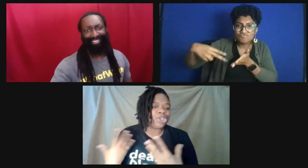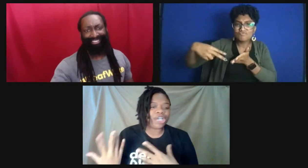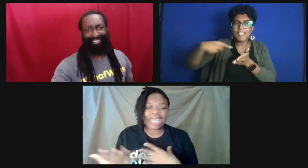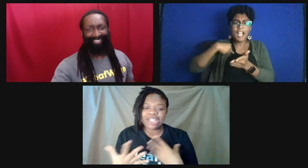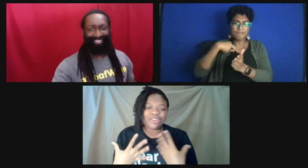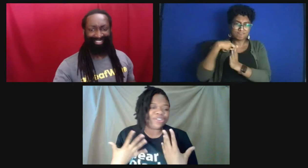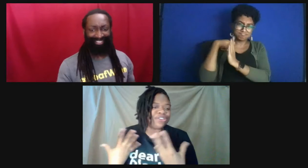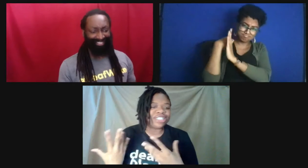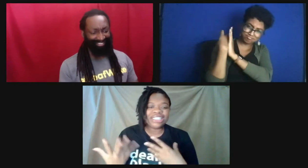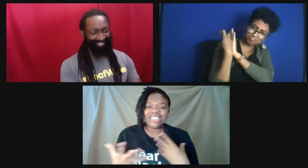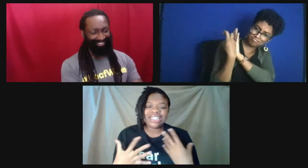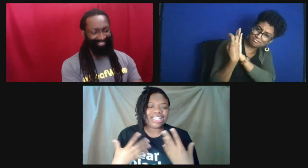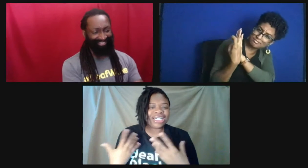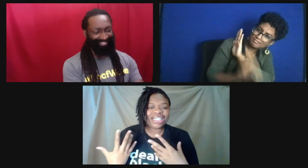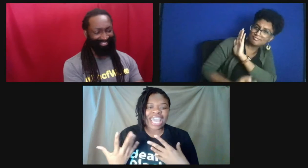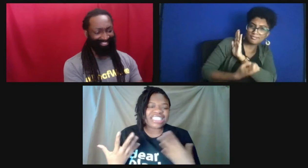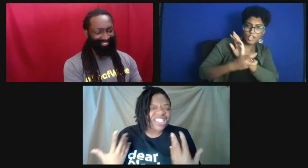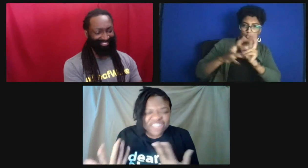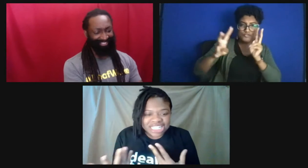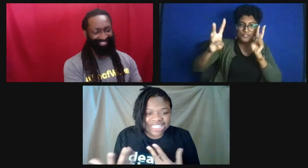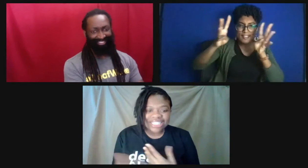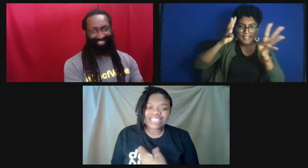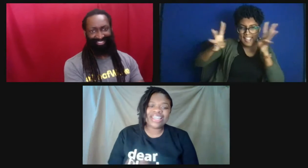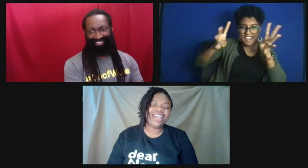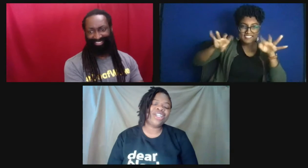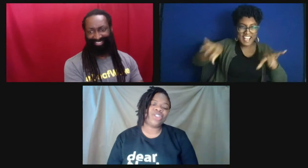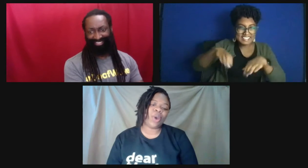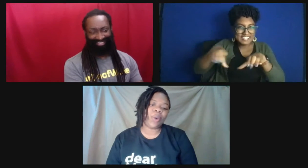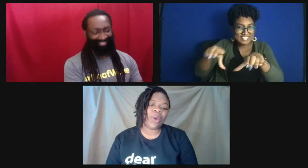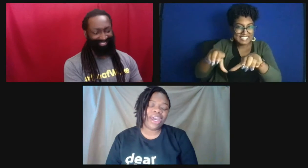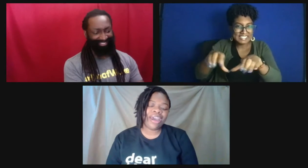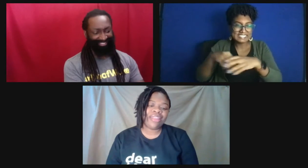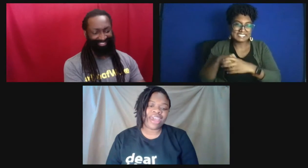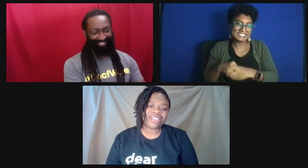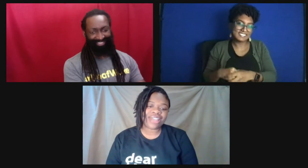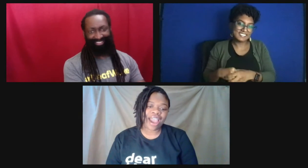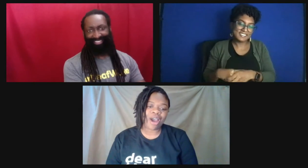into the creatives activities so that's how,